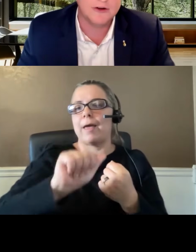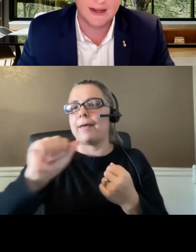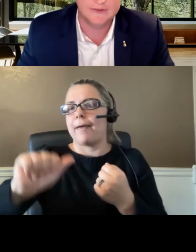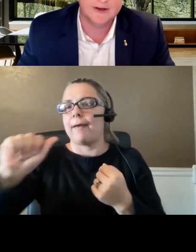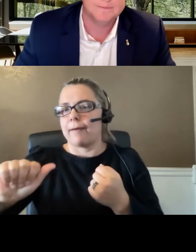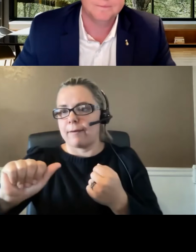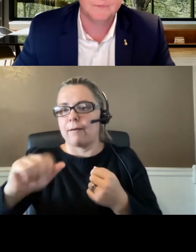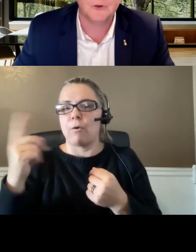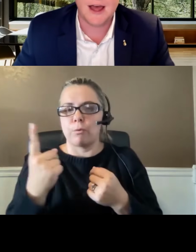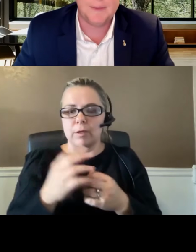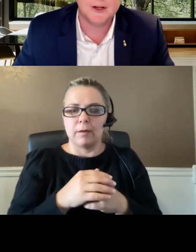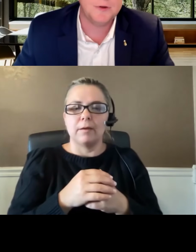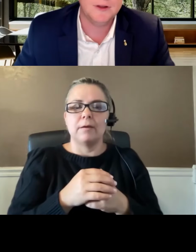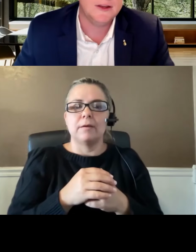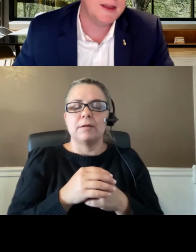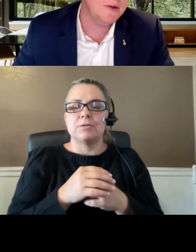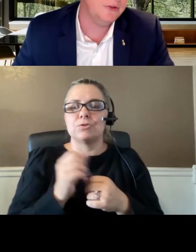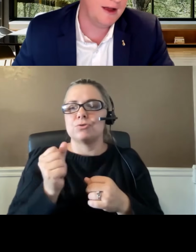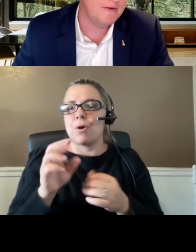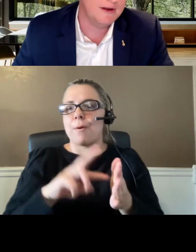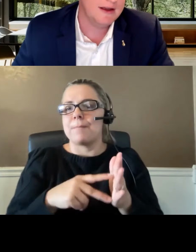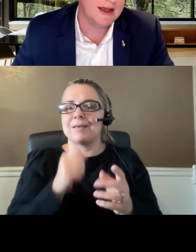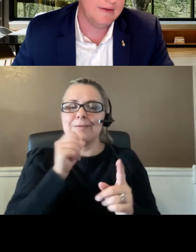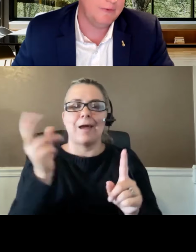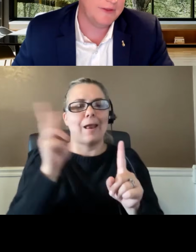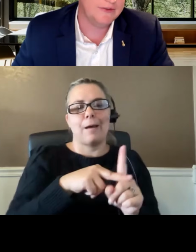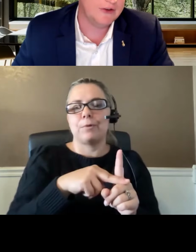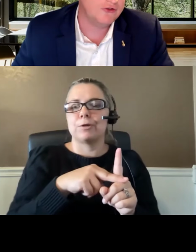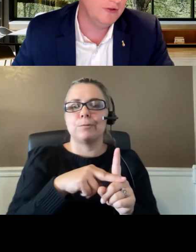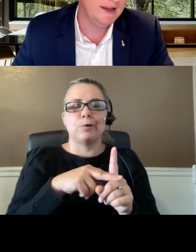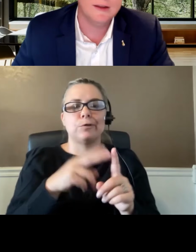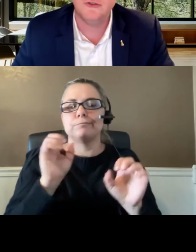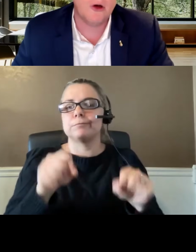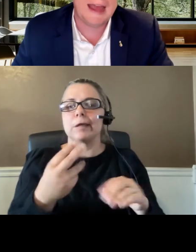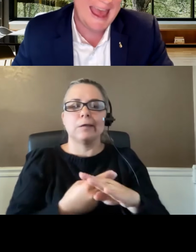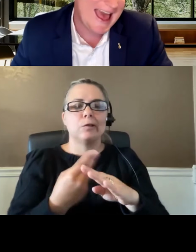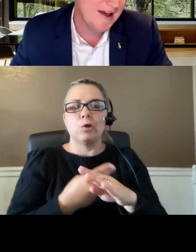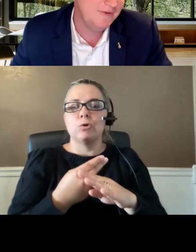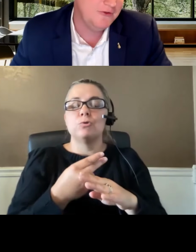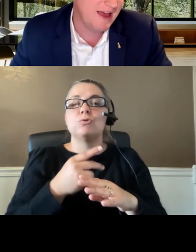look against. So "not applicable" you might use throughout for things that truly you don't have to